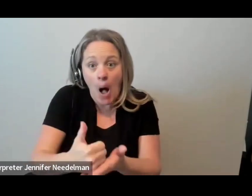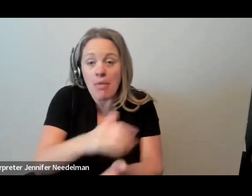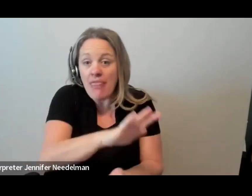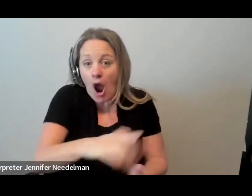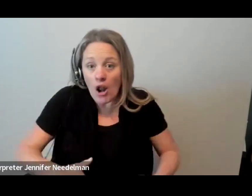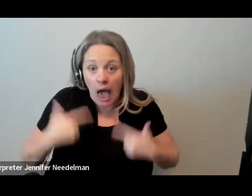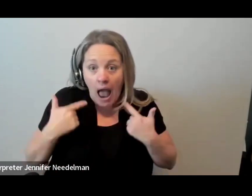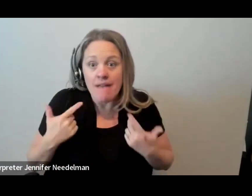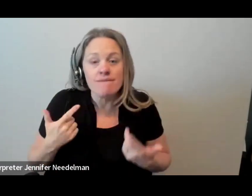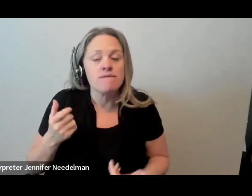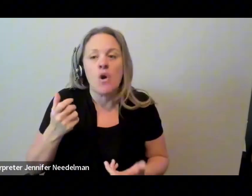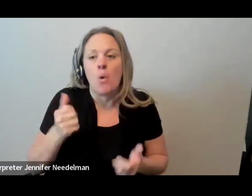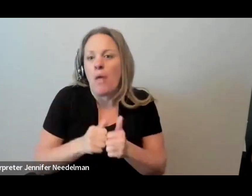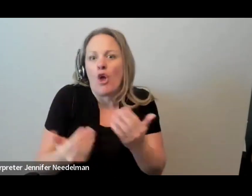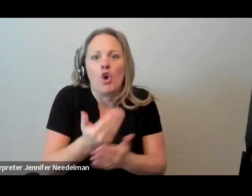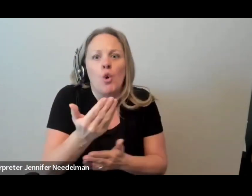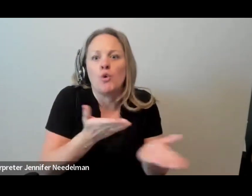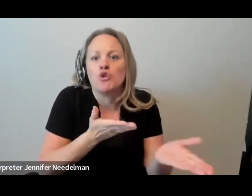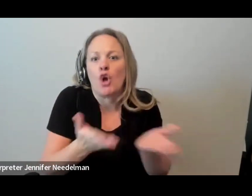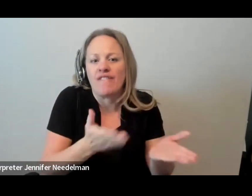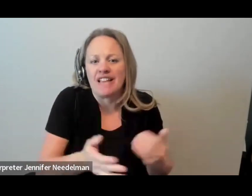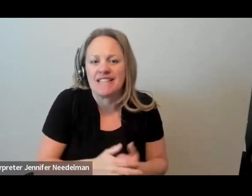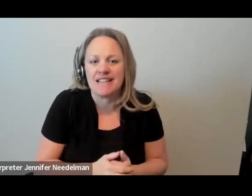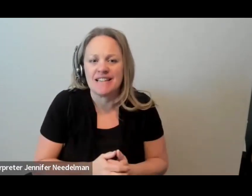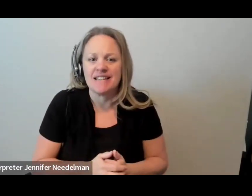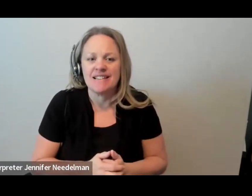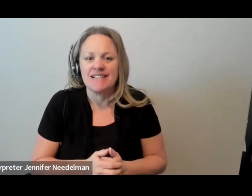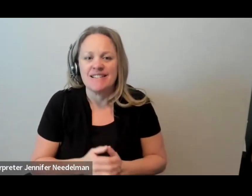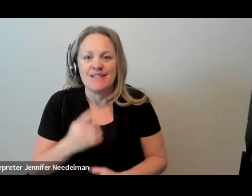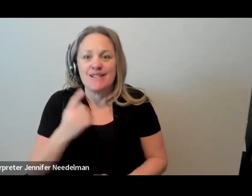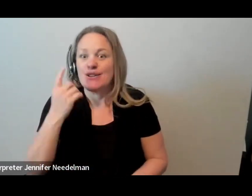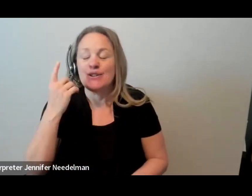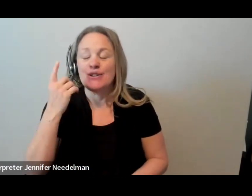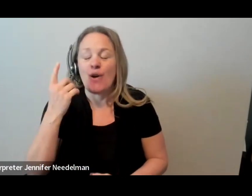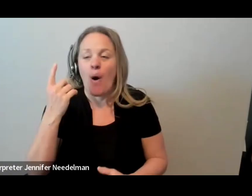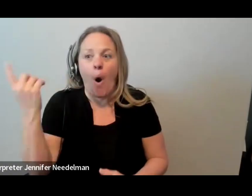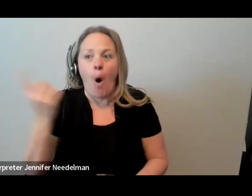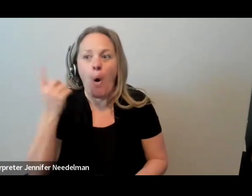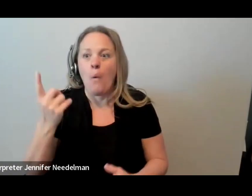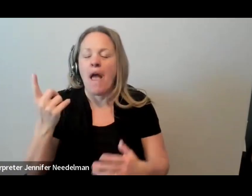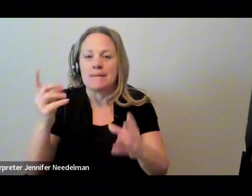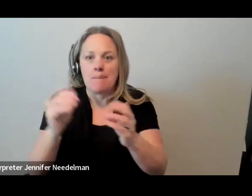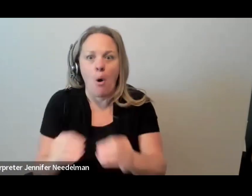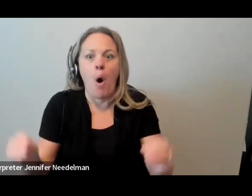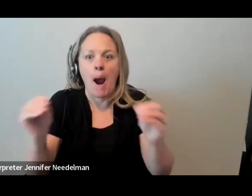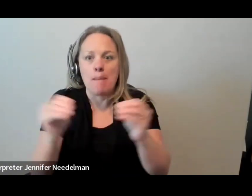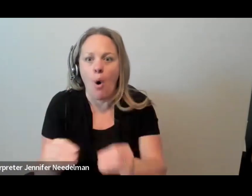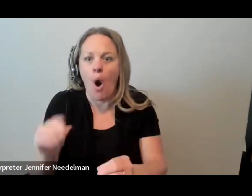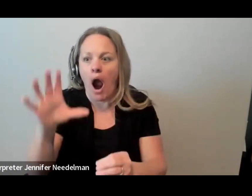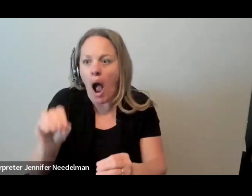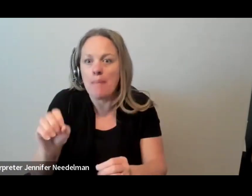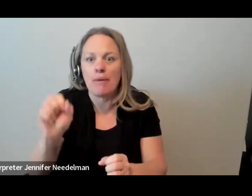or some new service, there's a, there's always more and more companies or products out there